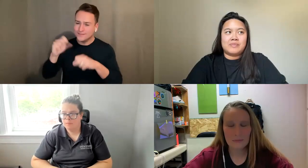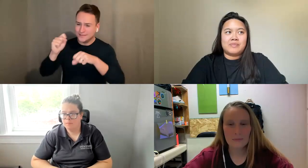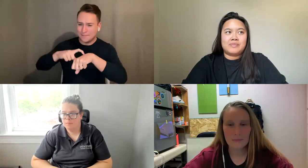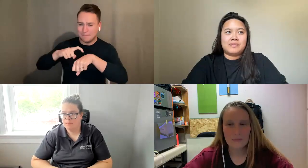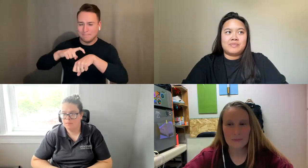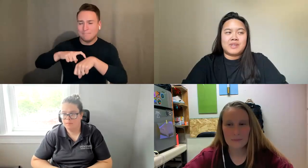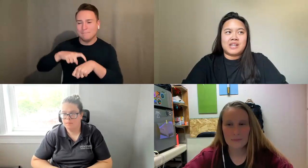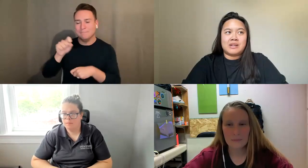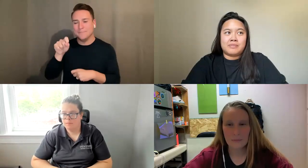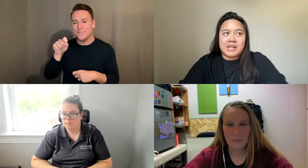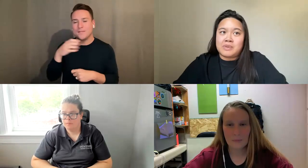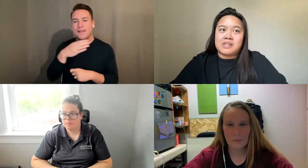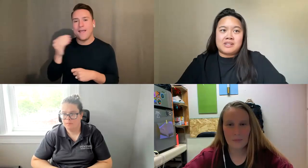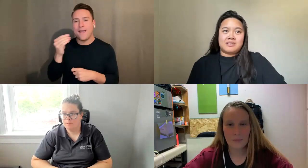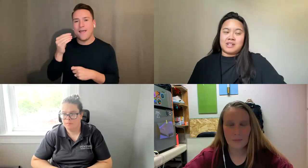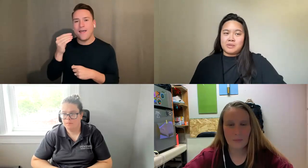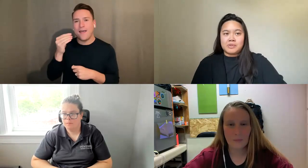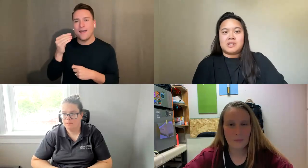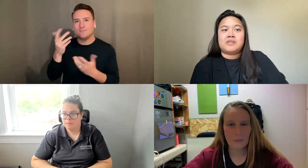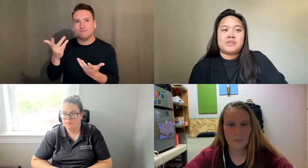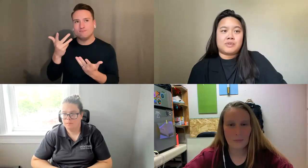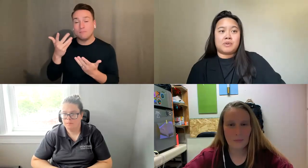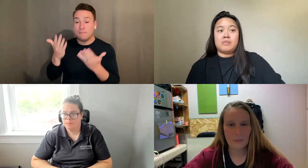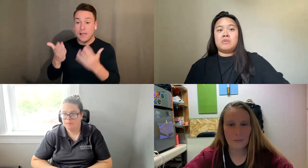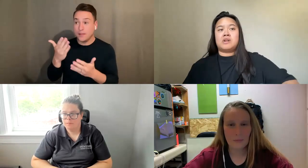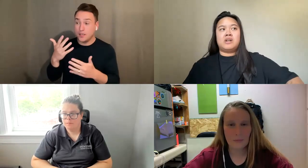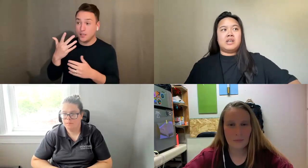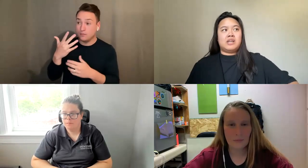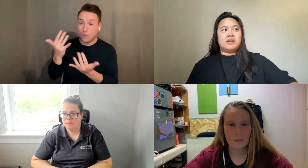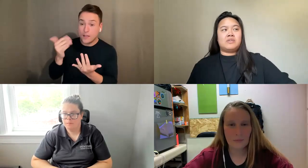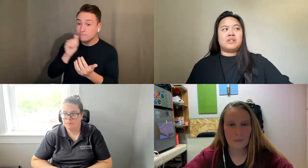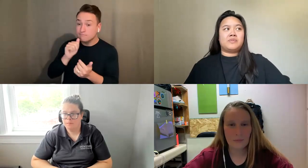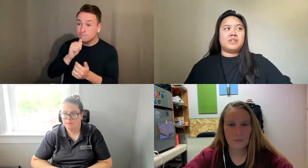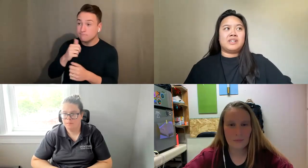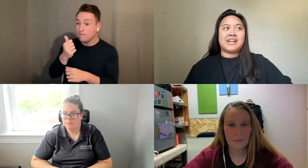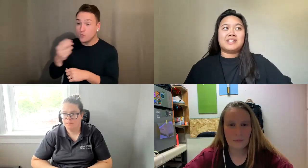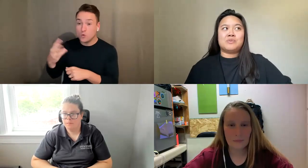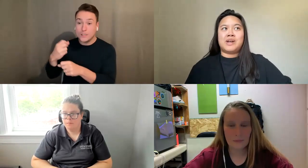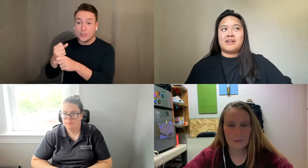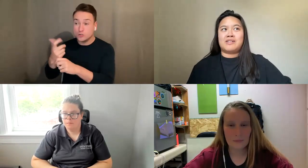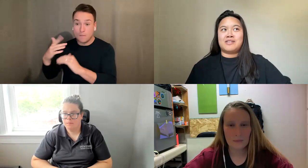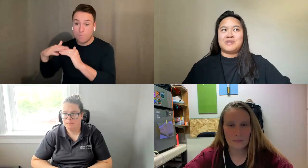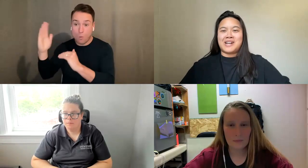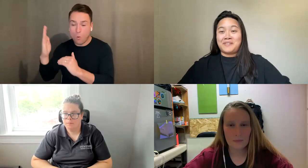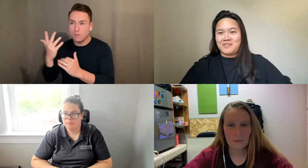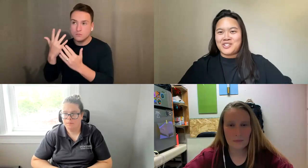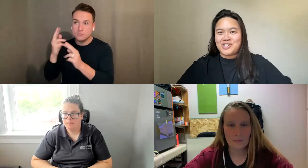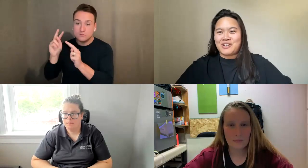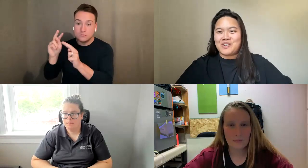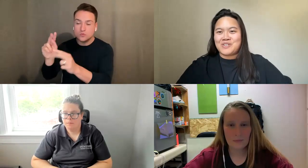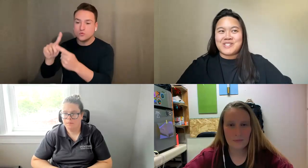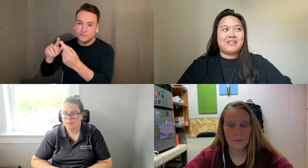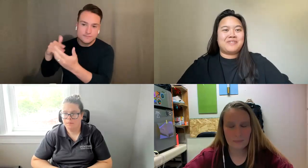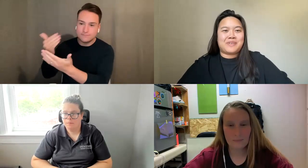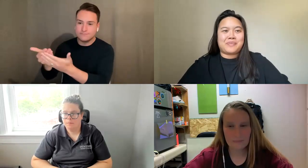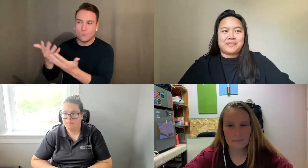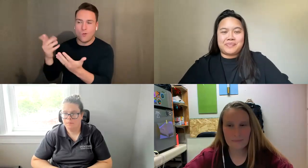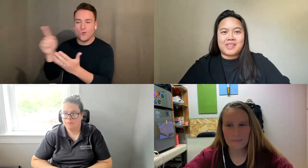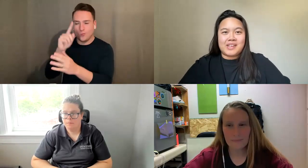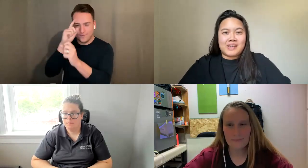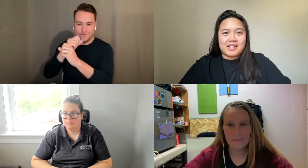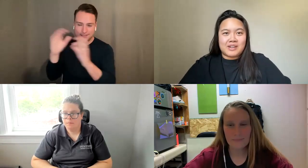And it might be a couple years or more in order to really get to where you were kind of envisioning for yourself.